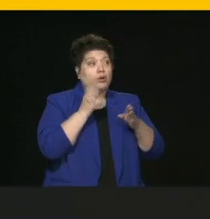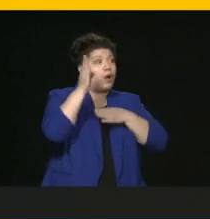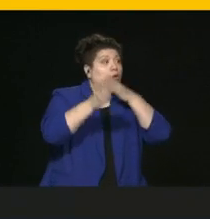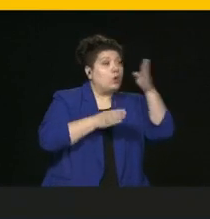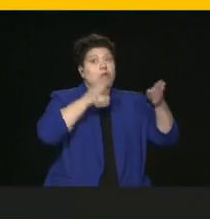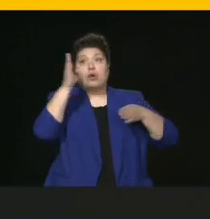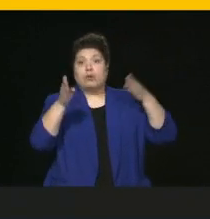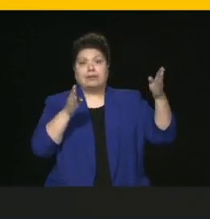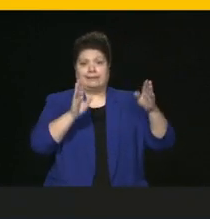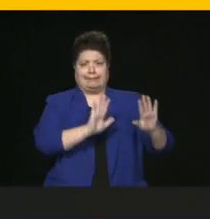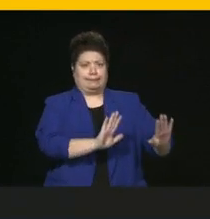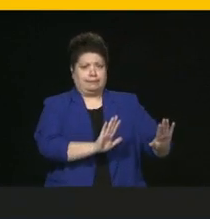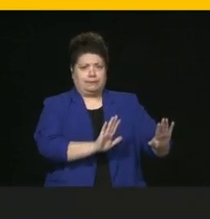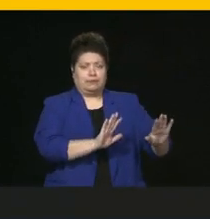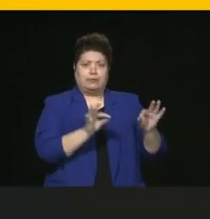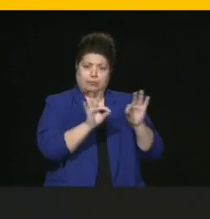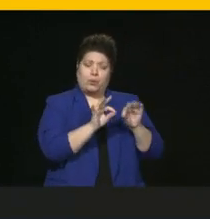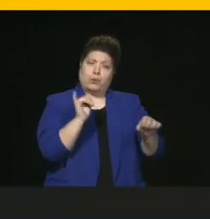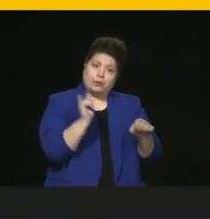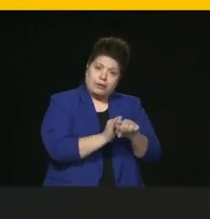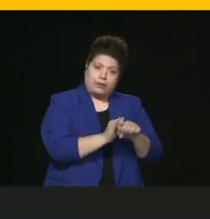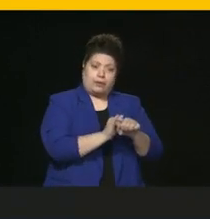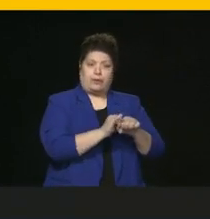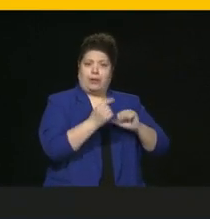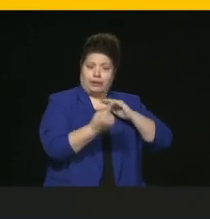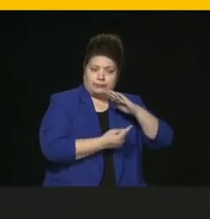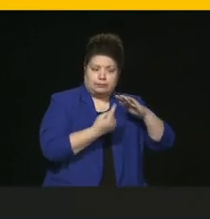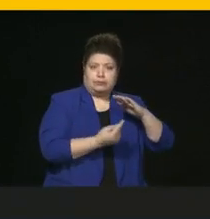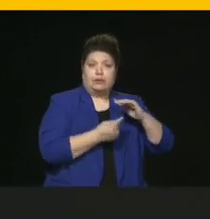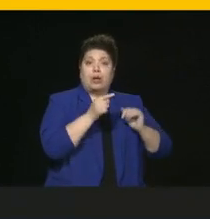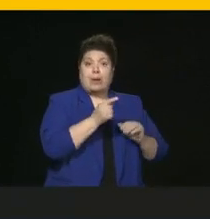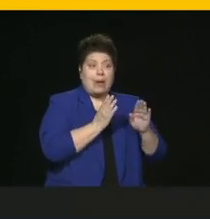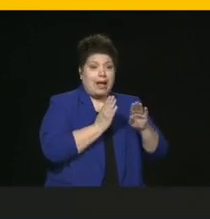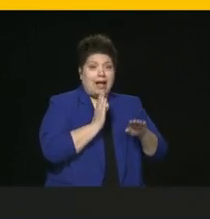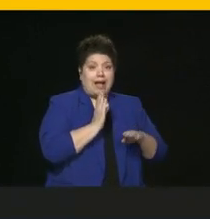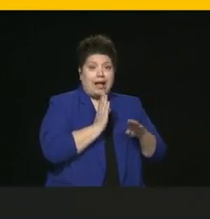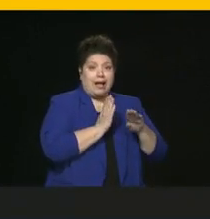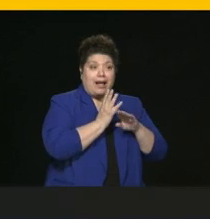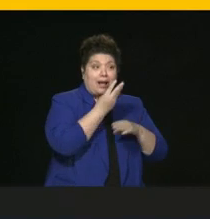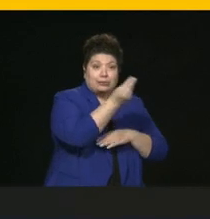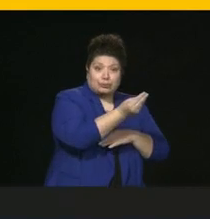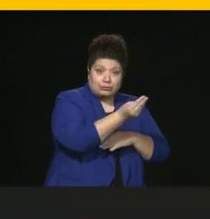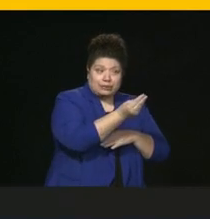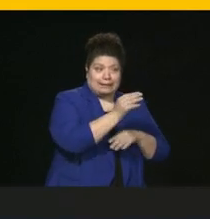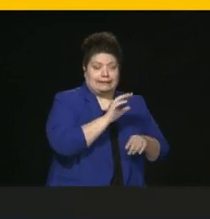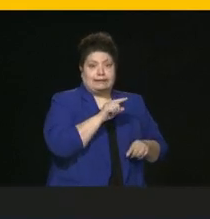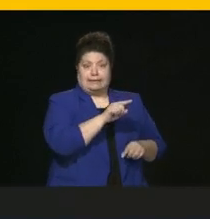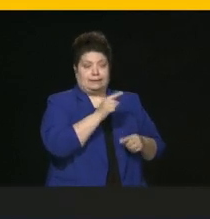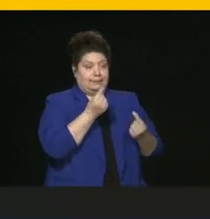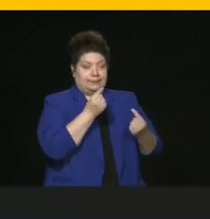ONLY LEAVE THEIR HOMES WHEN IT'S ABSOLUTELY NECESSARY TO DO SO.